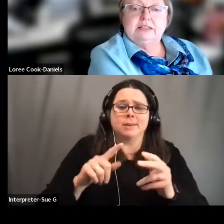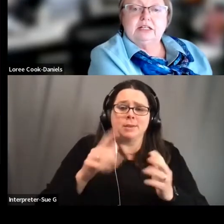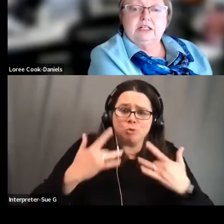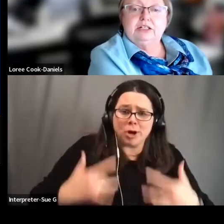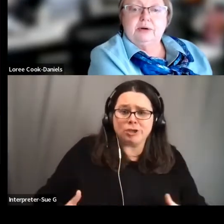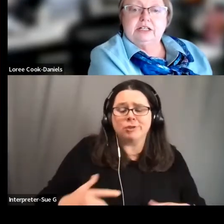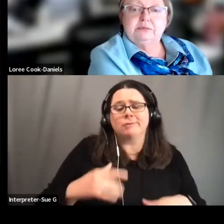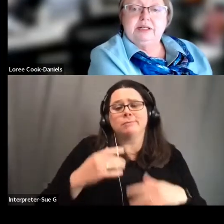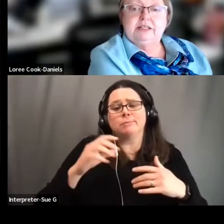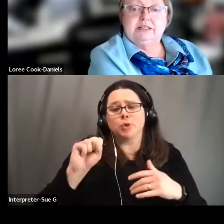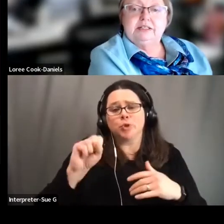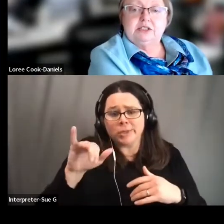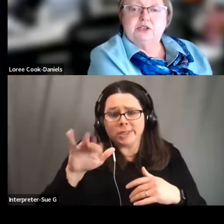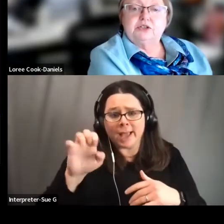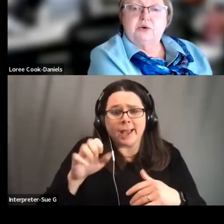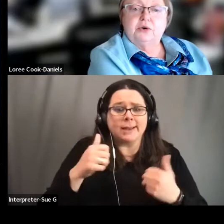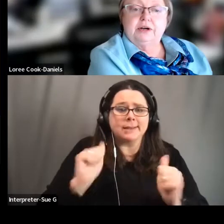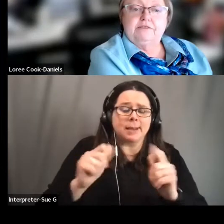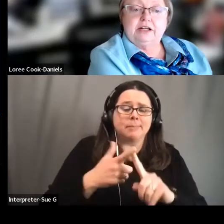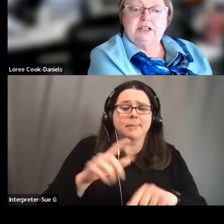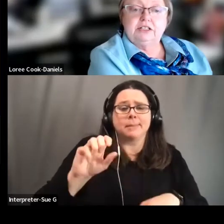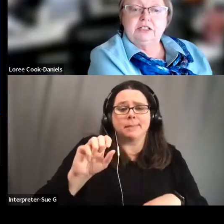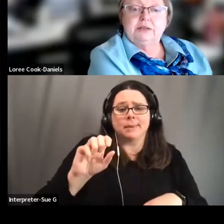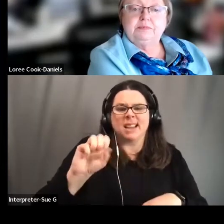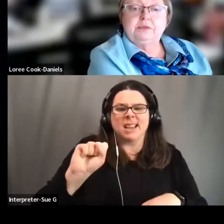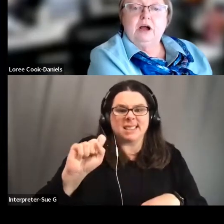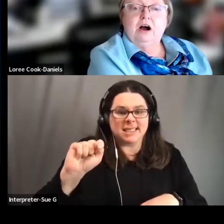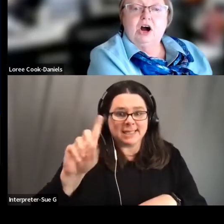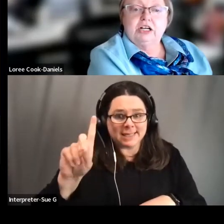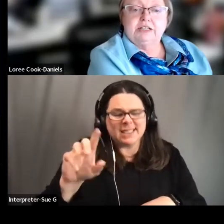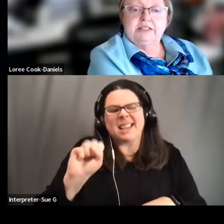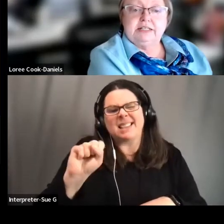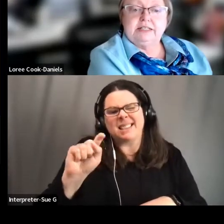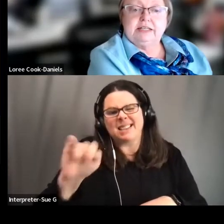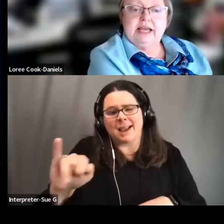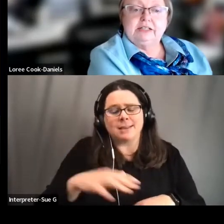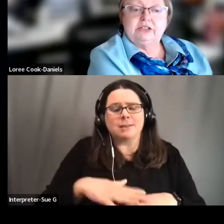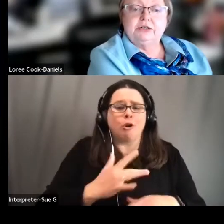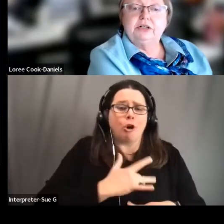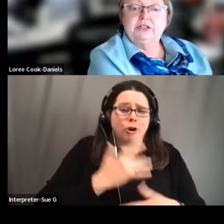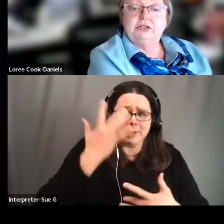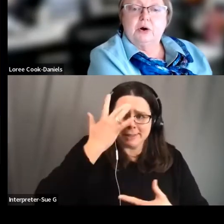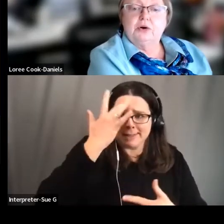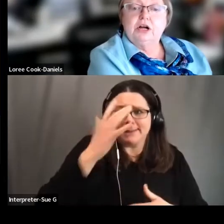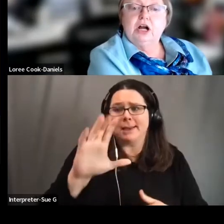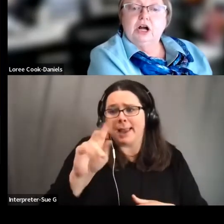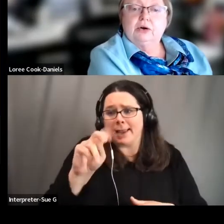sexually transmitted diseases or infections, heart disease, cancer, stroke,